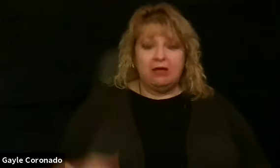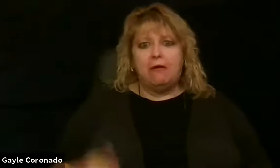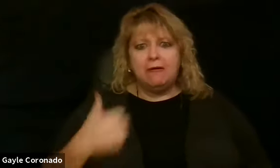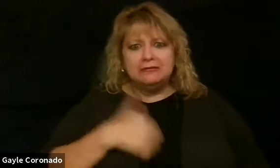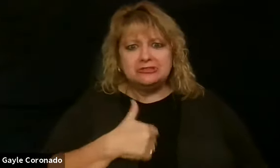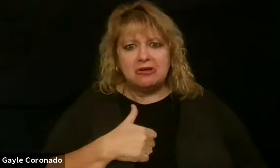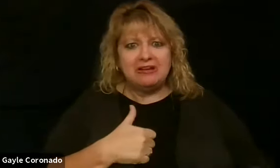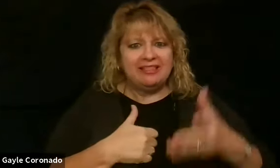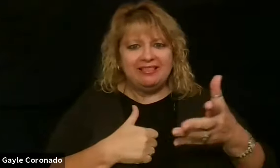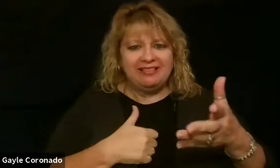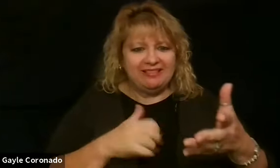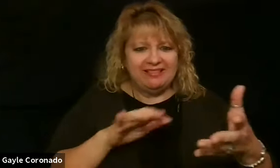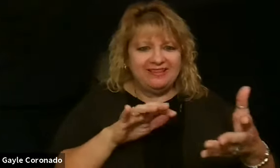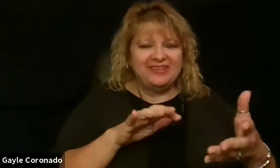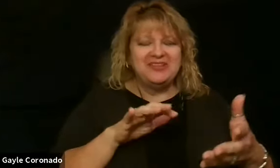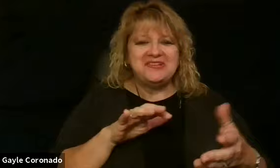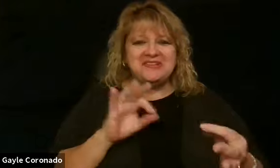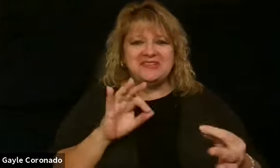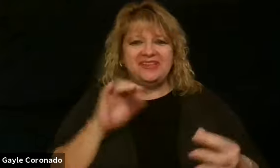Sorry about